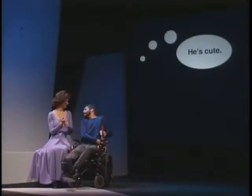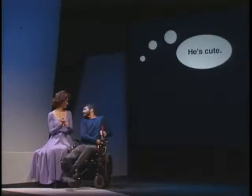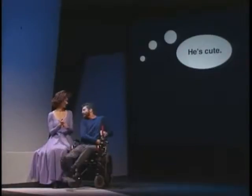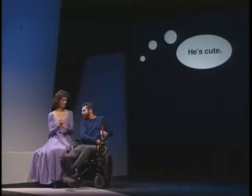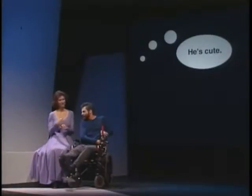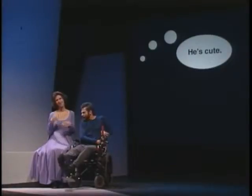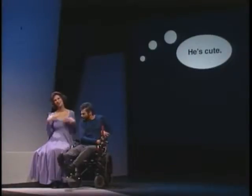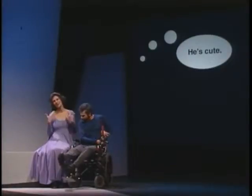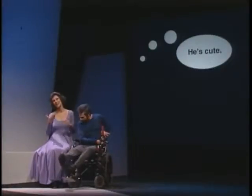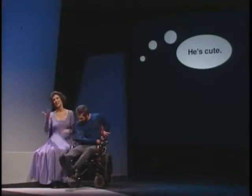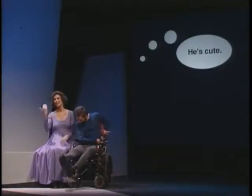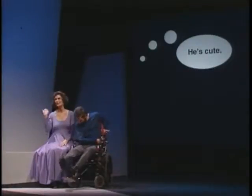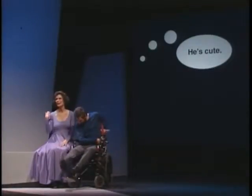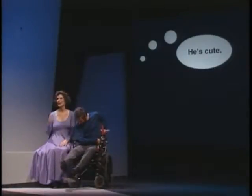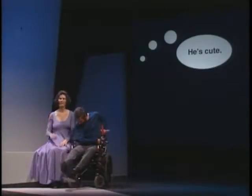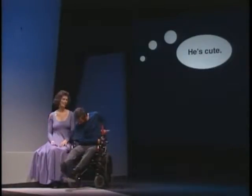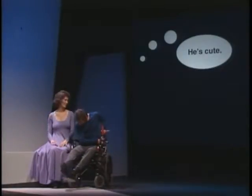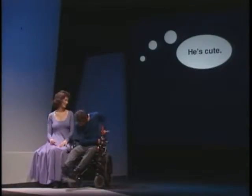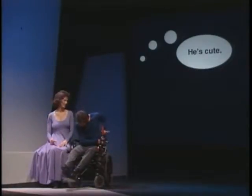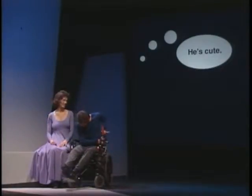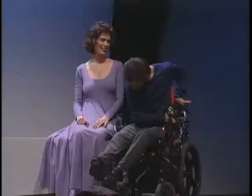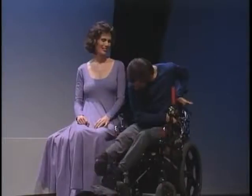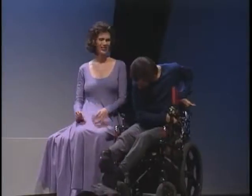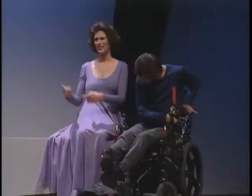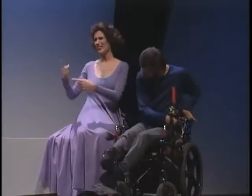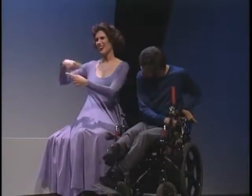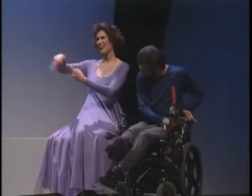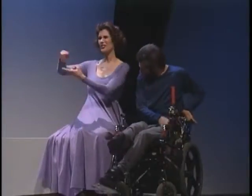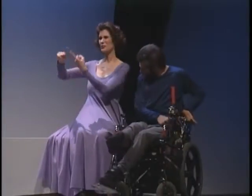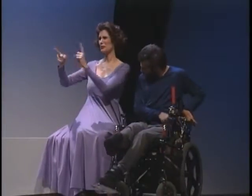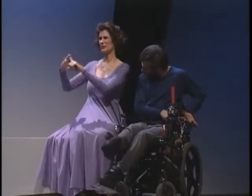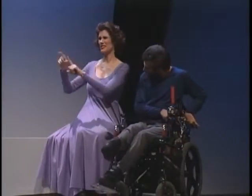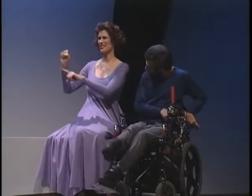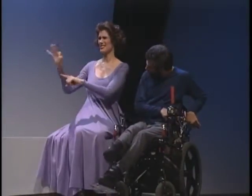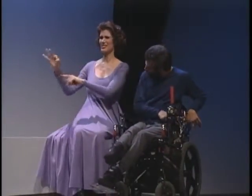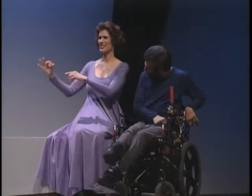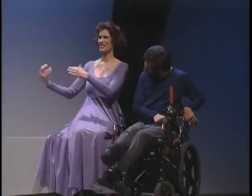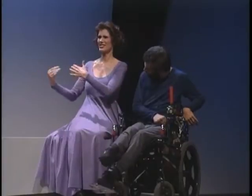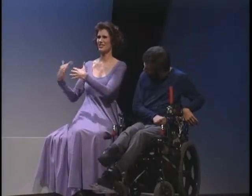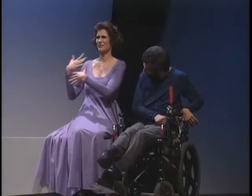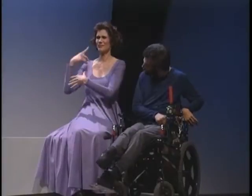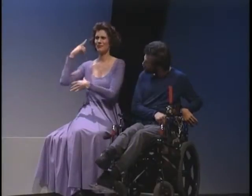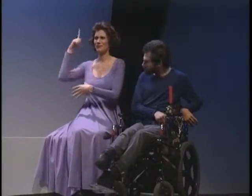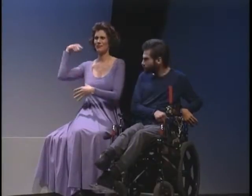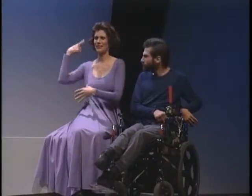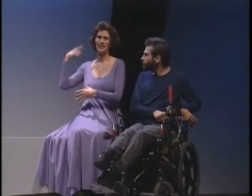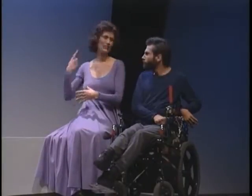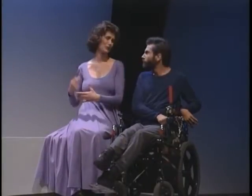was young back then well I had a group of friends in San Francisco they were